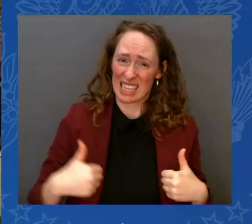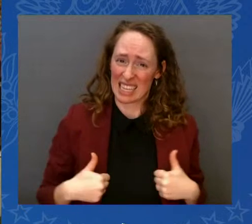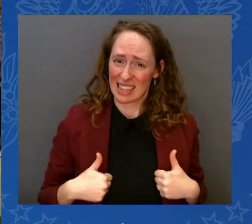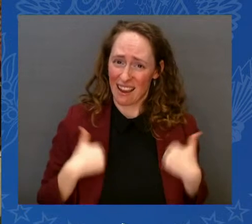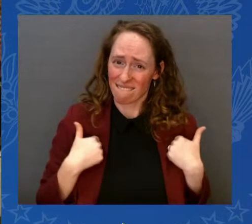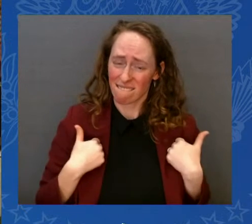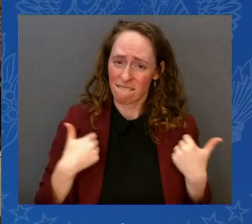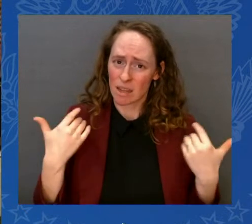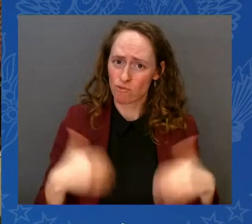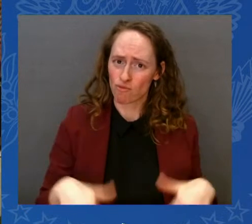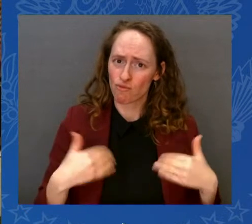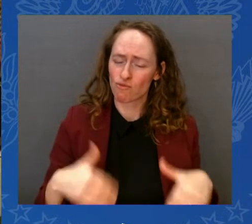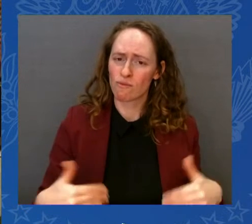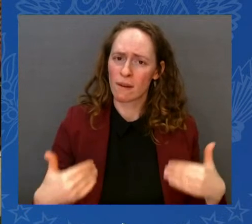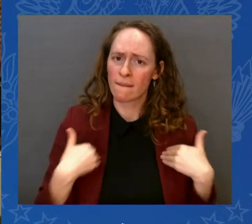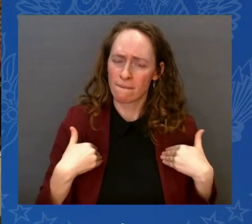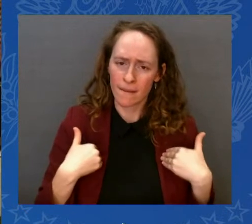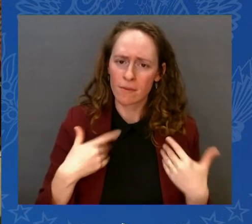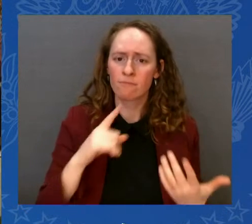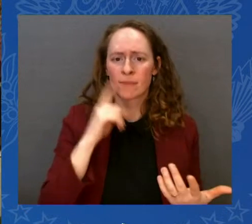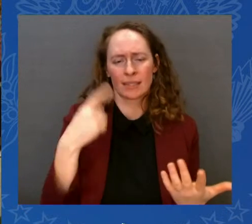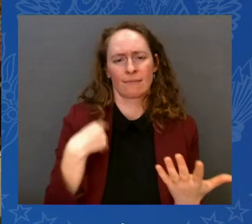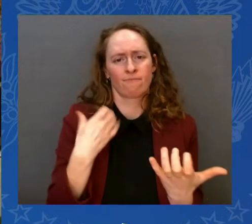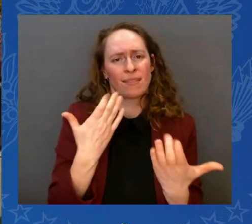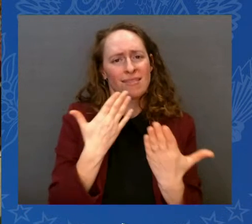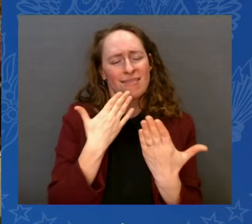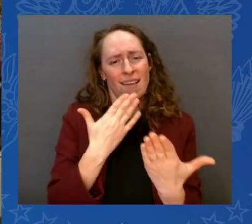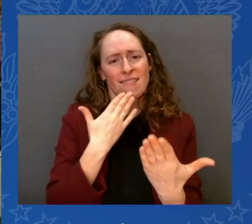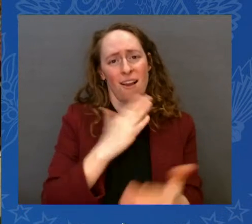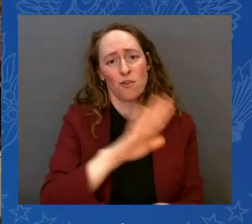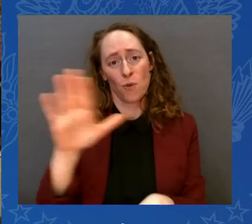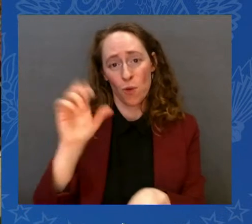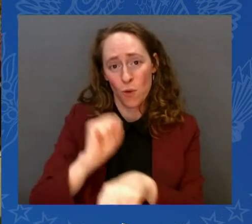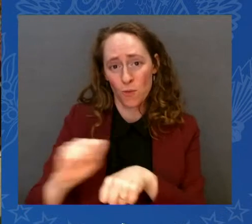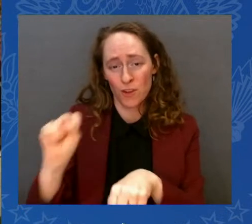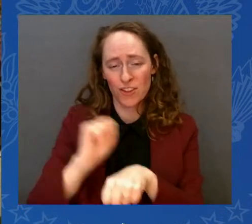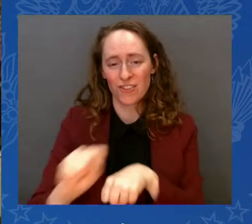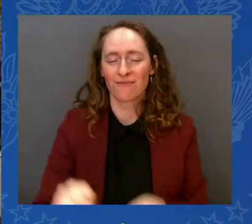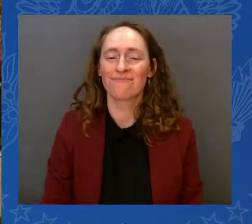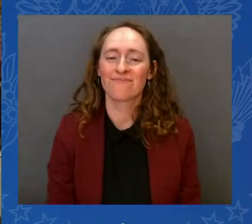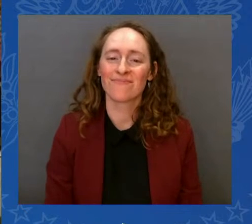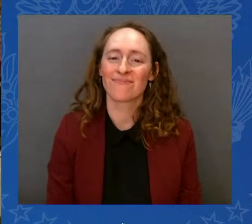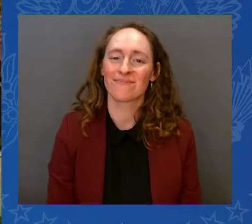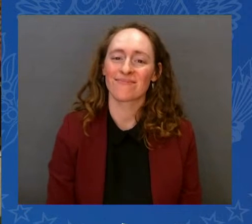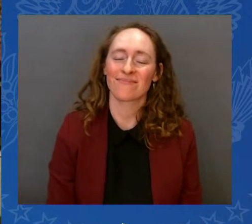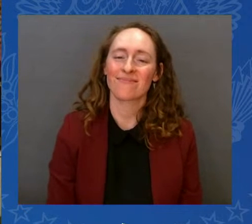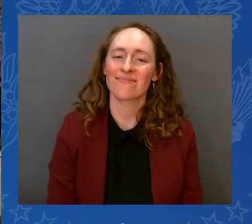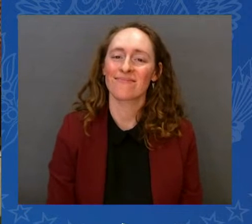As you all know, the accomplishments that President Biden mentioned in his State of the Union were possible